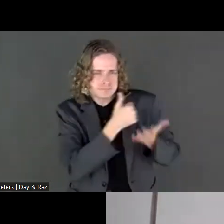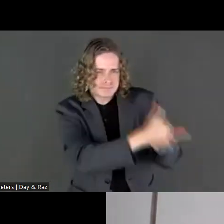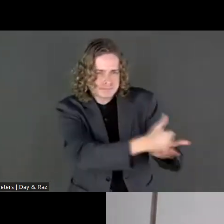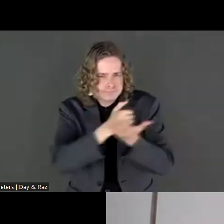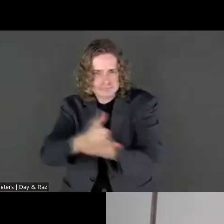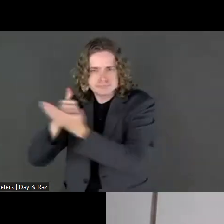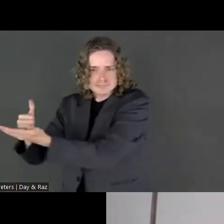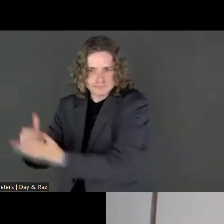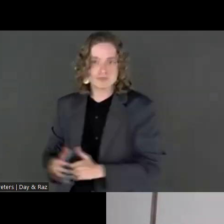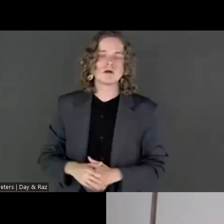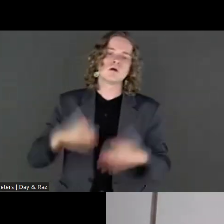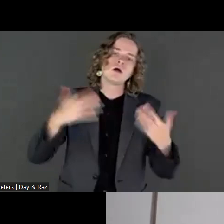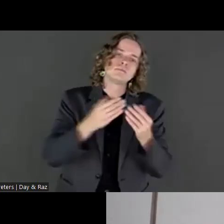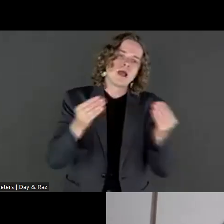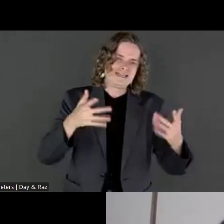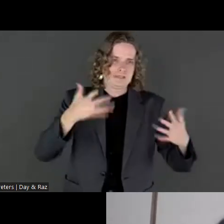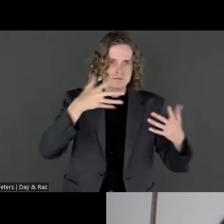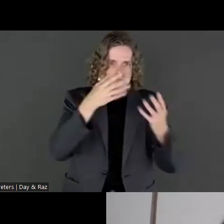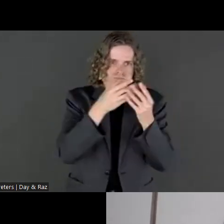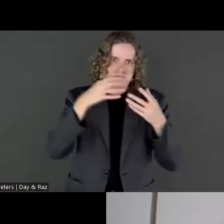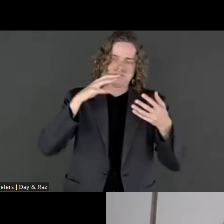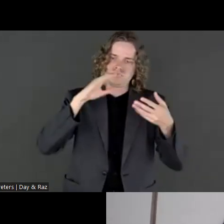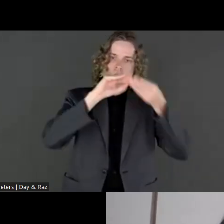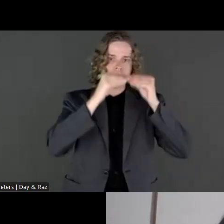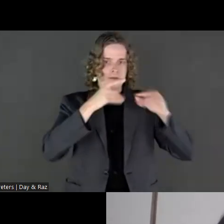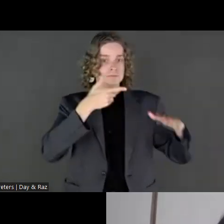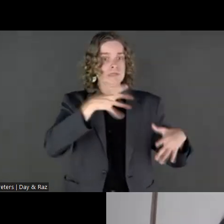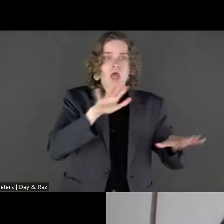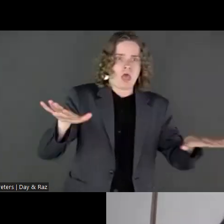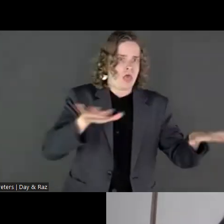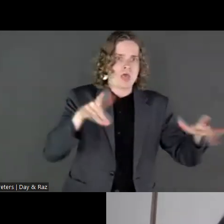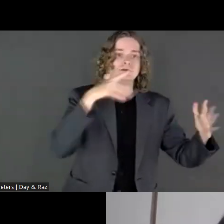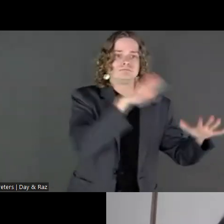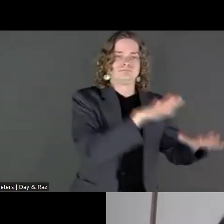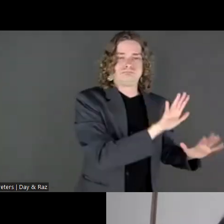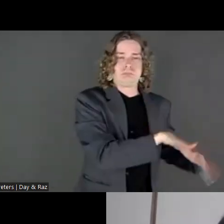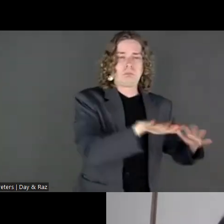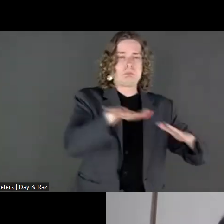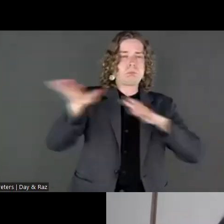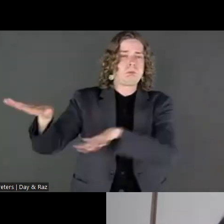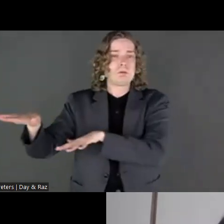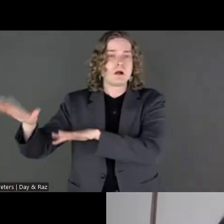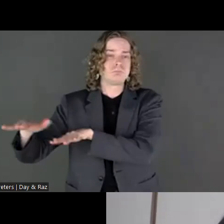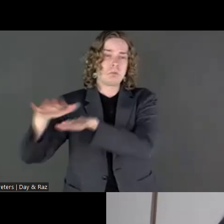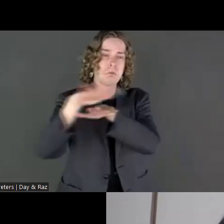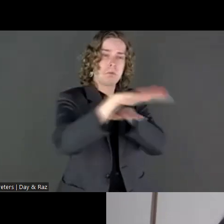have been flooded. So those who were hiding in these shelters, they now have to evacuate because